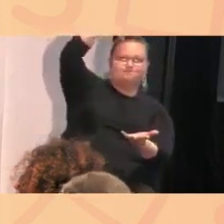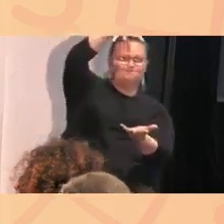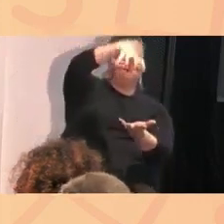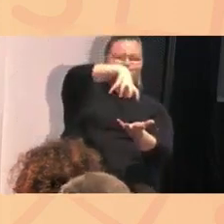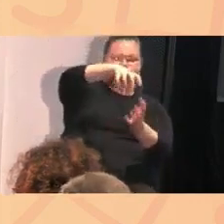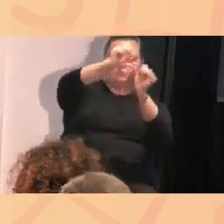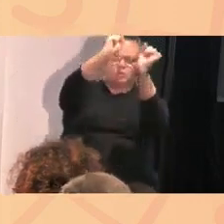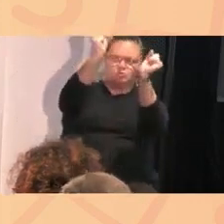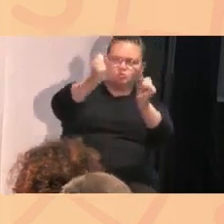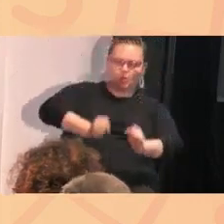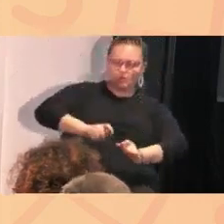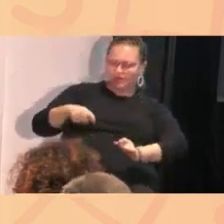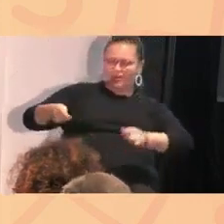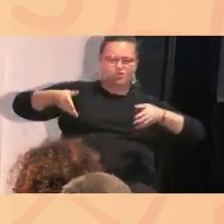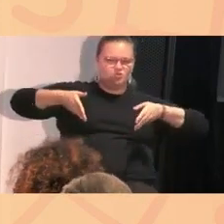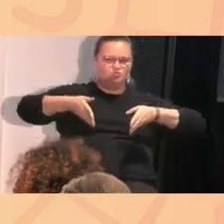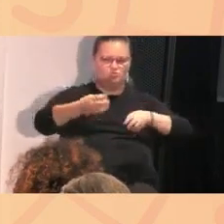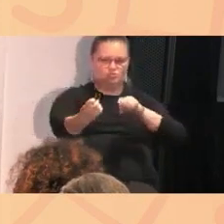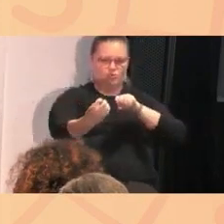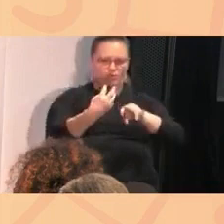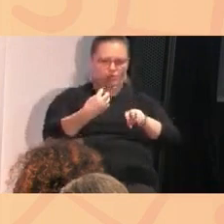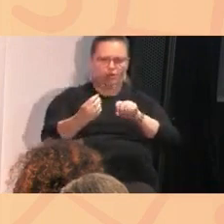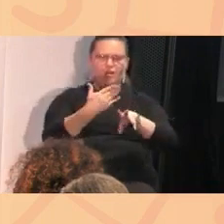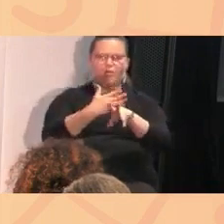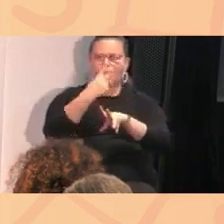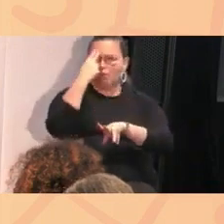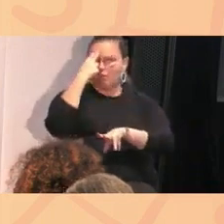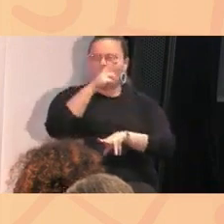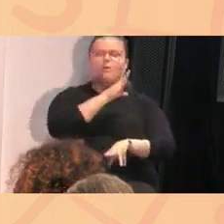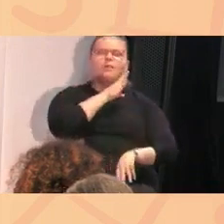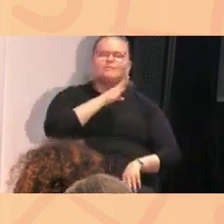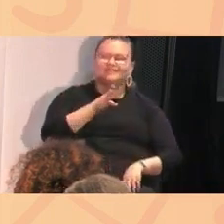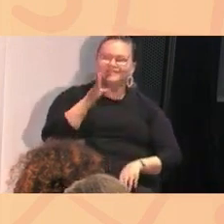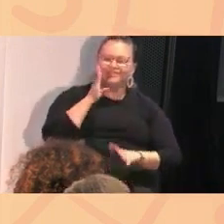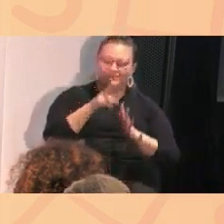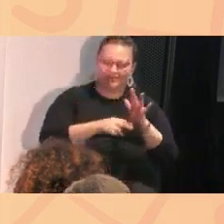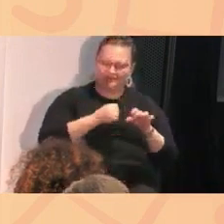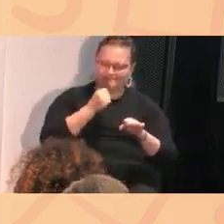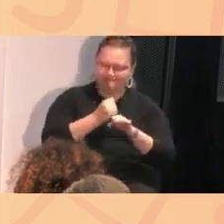You have recently worked with the silhouettes of the Proclamation and placed larger-than-life-sized